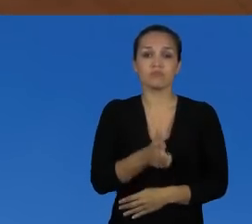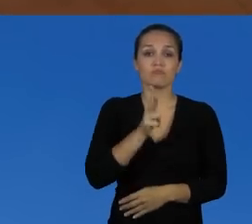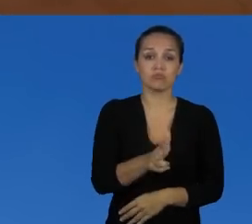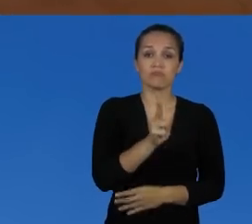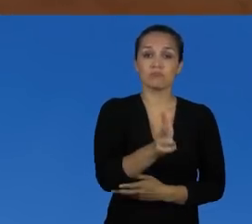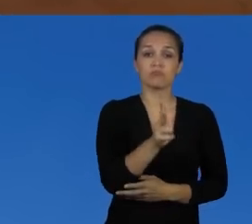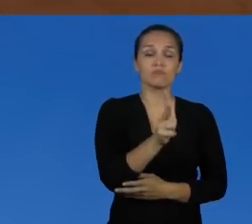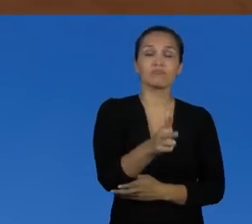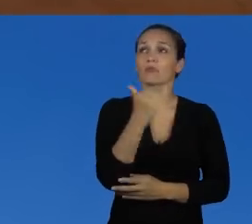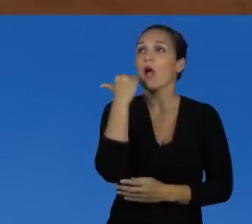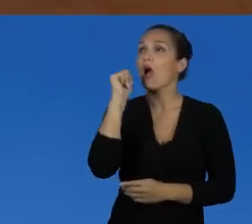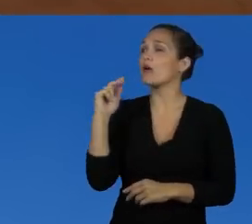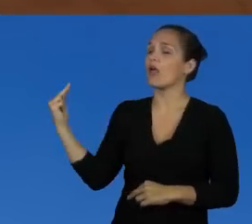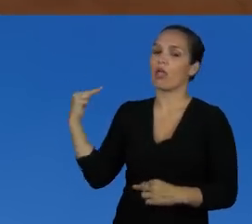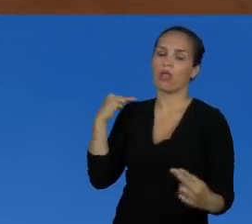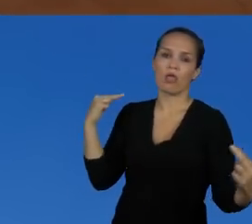harassment drains a lot of energy.